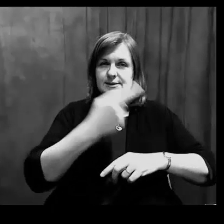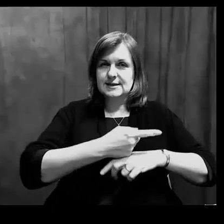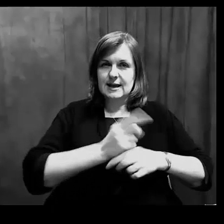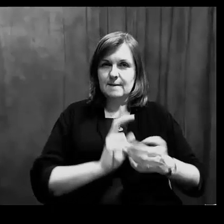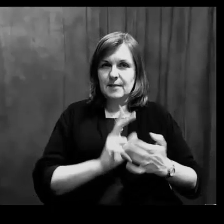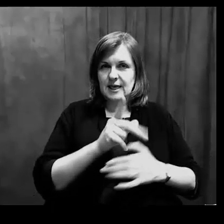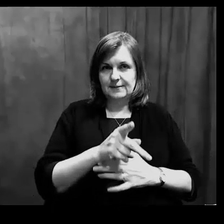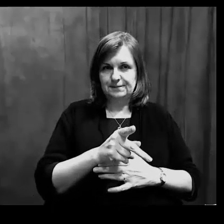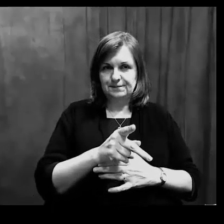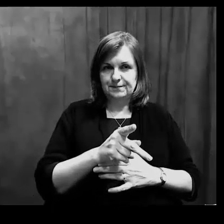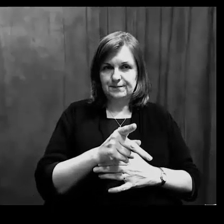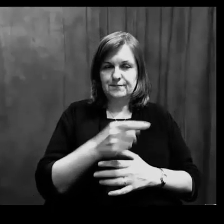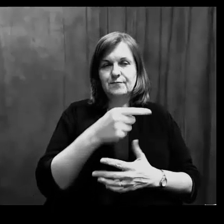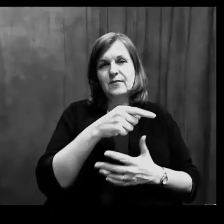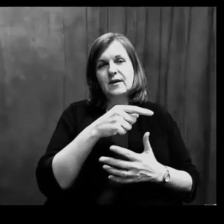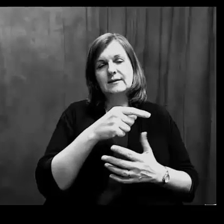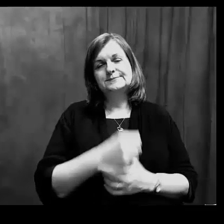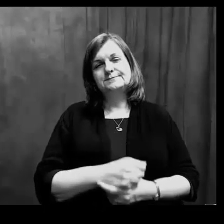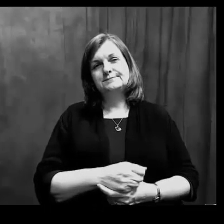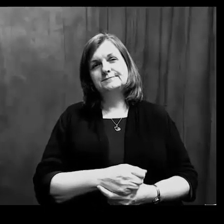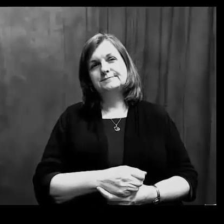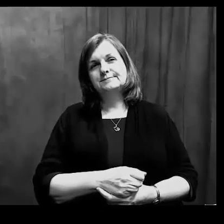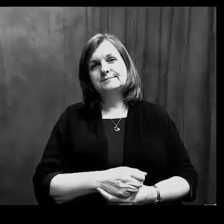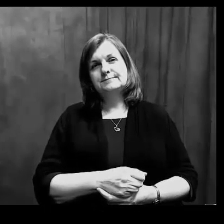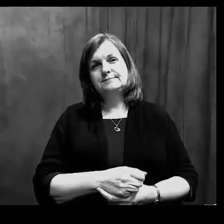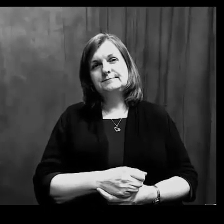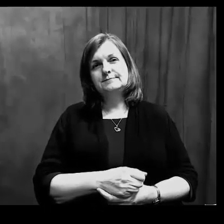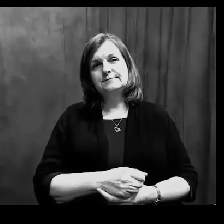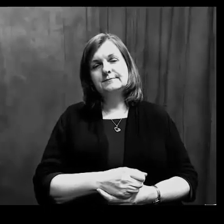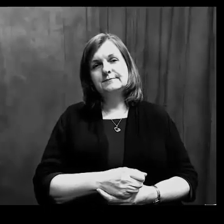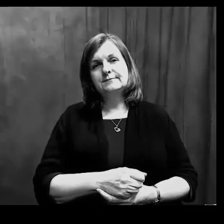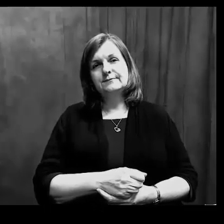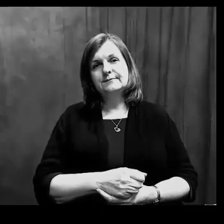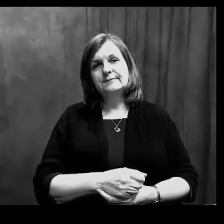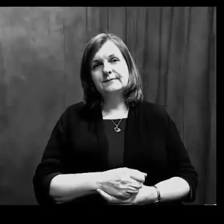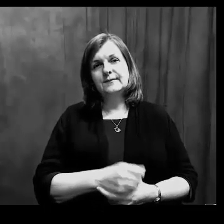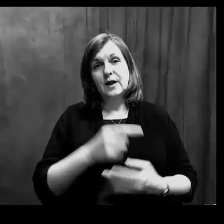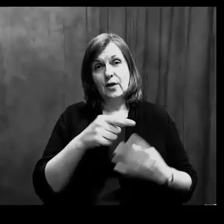they're actually going to